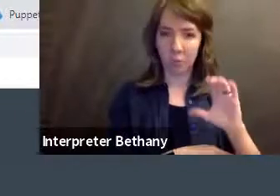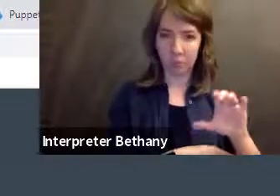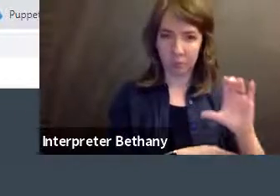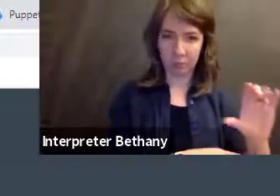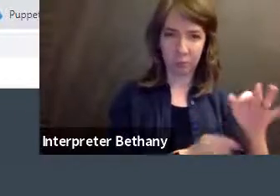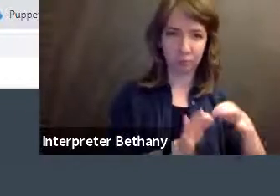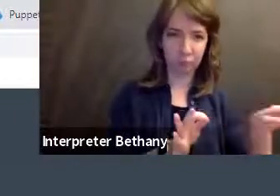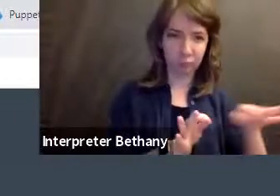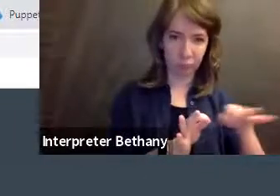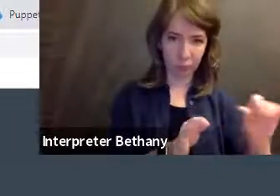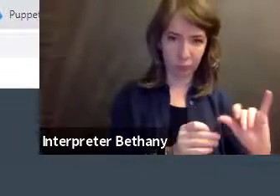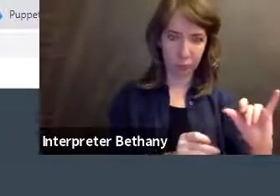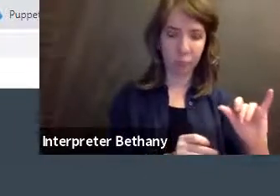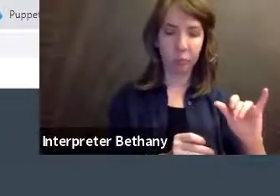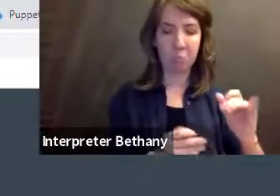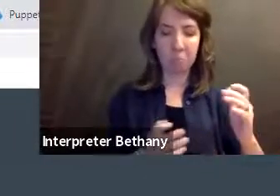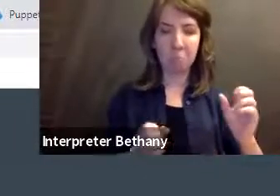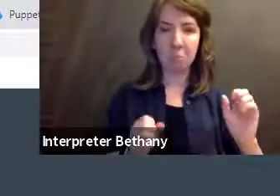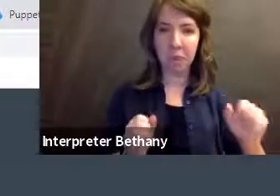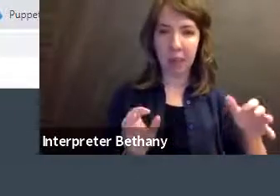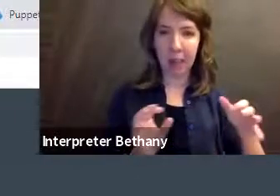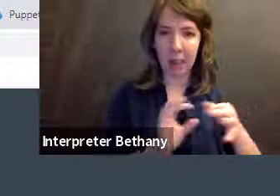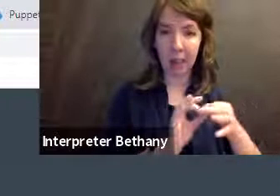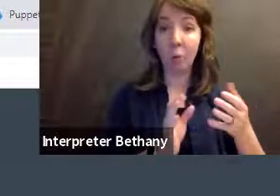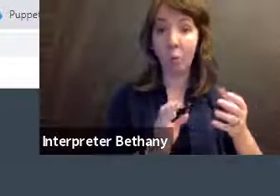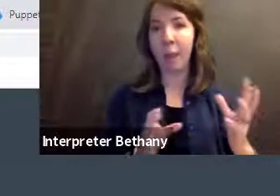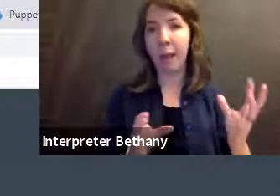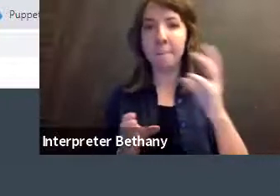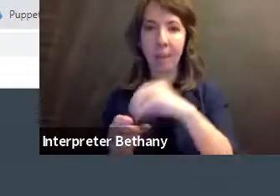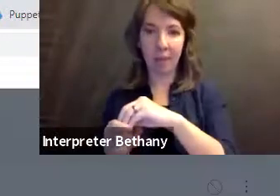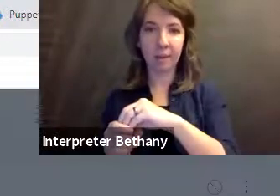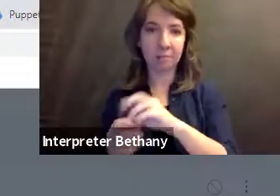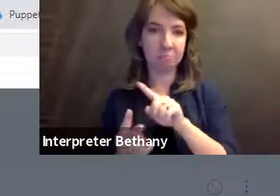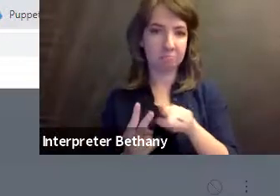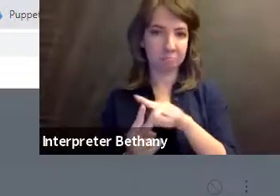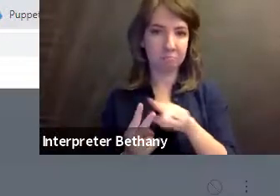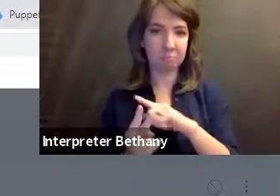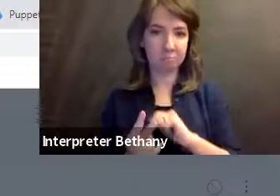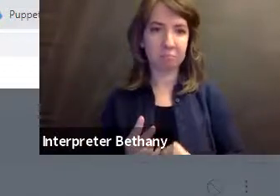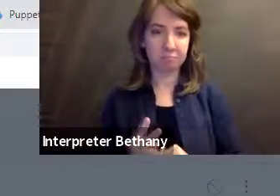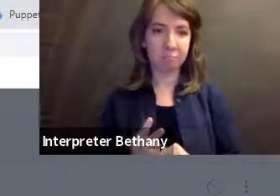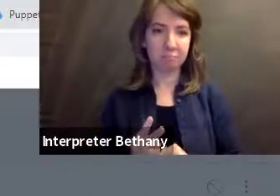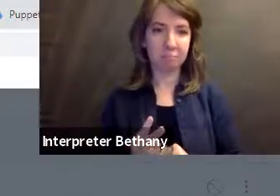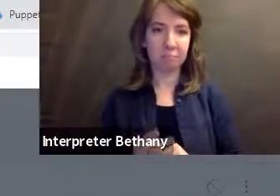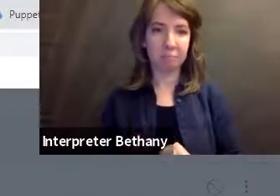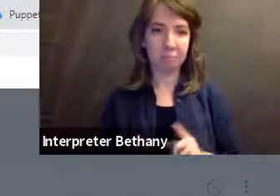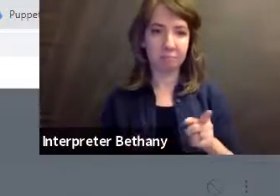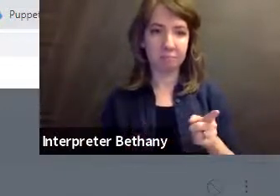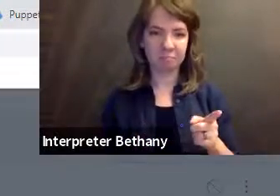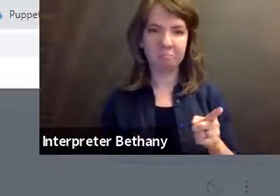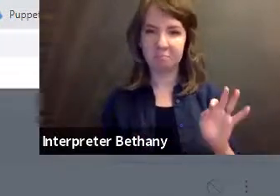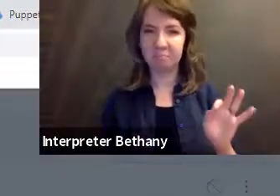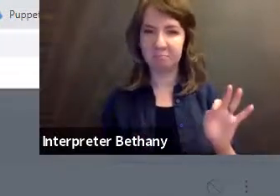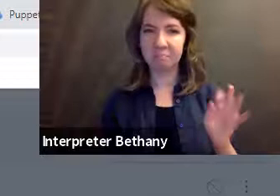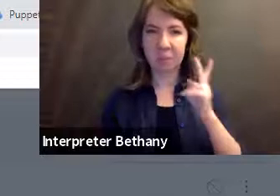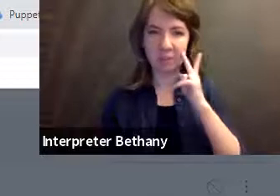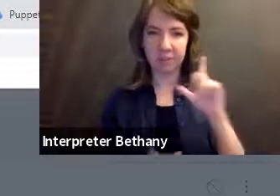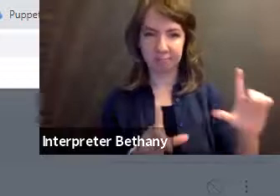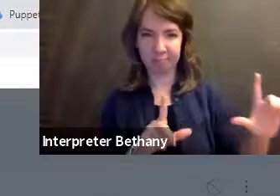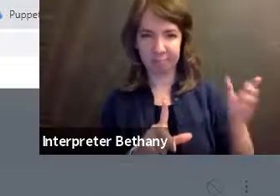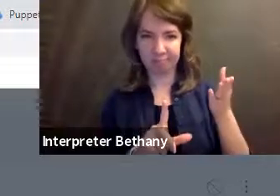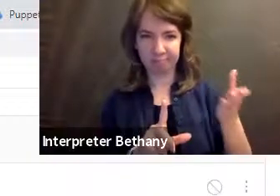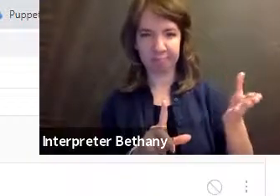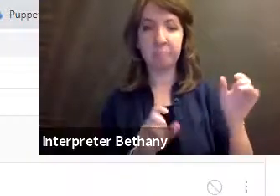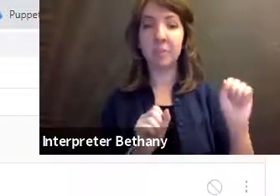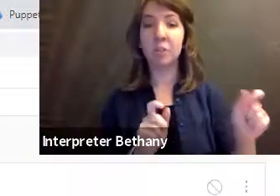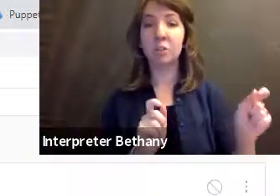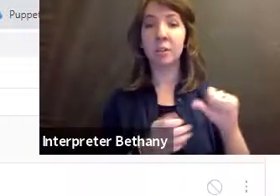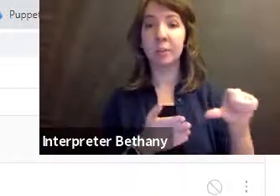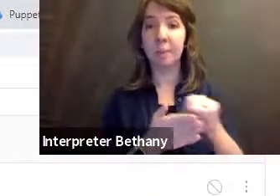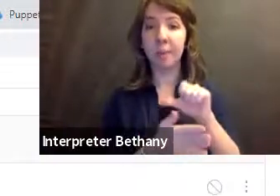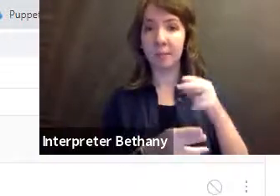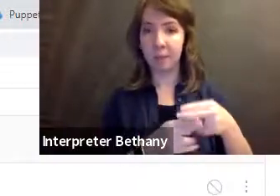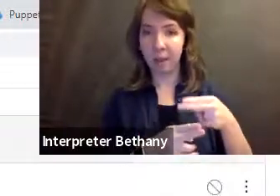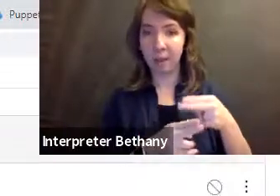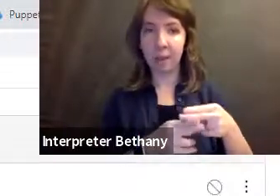Linda Kobashigawa: So you can you can link out to that or you can embed it into the canvas page and this should be this should be good. And again, you can change the page name and add the item and let me see if I can